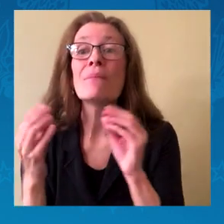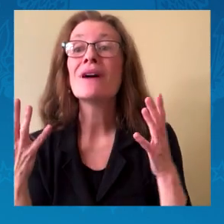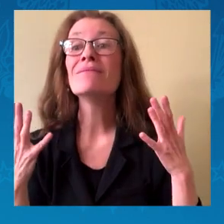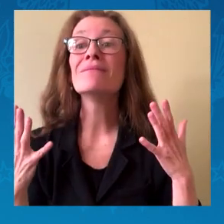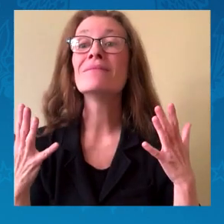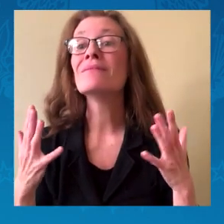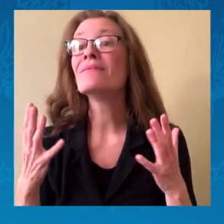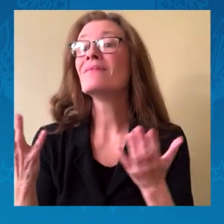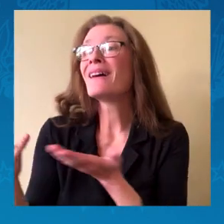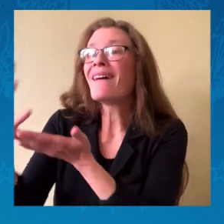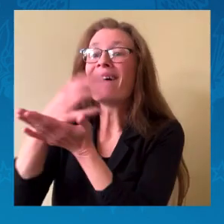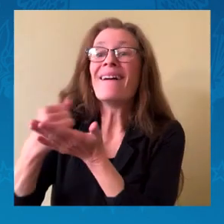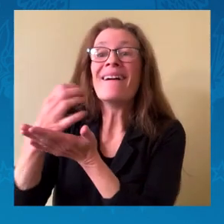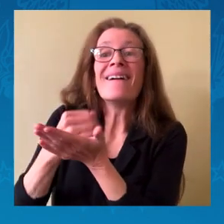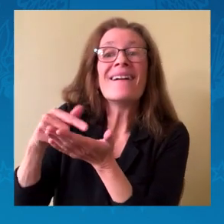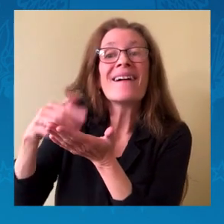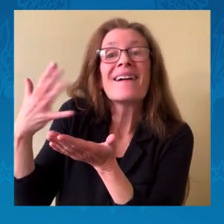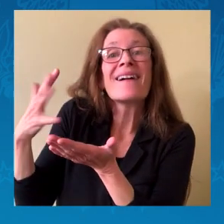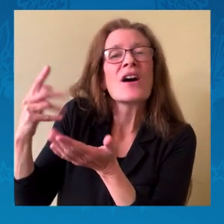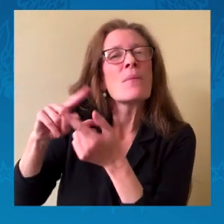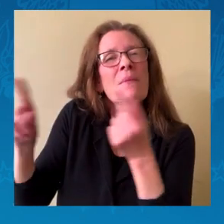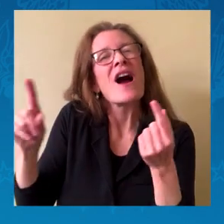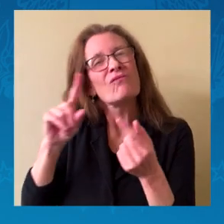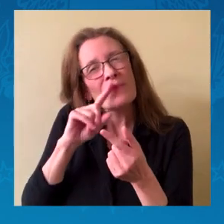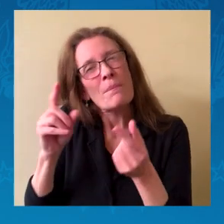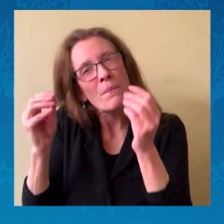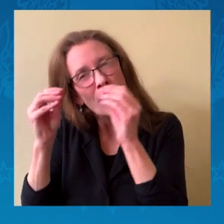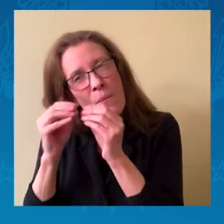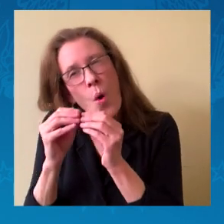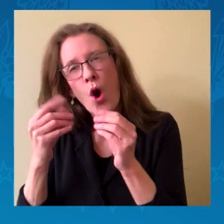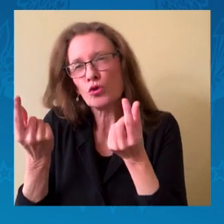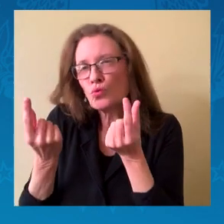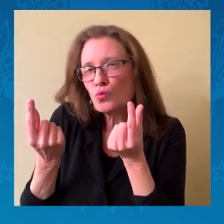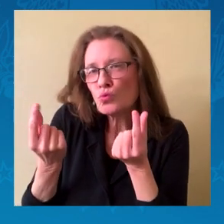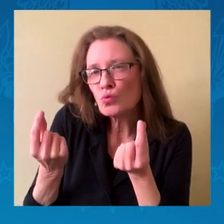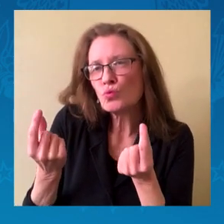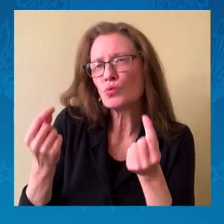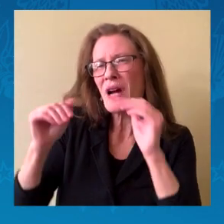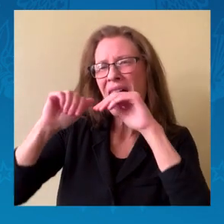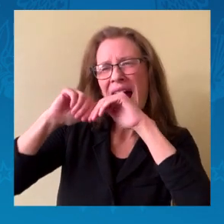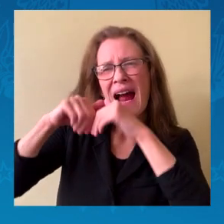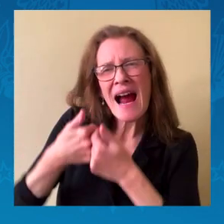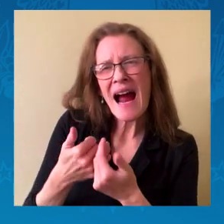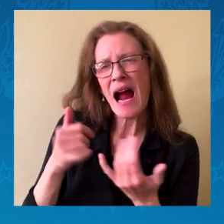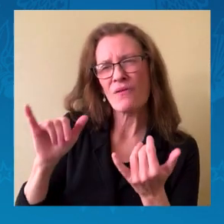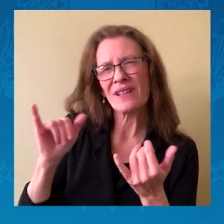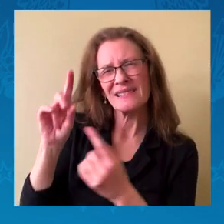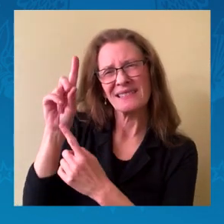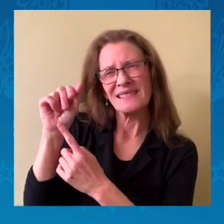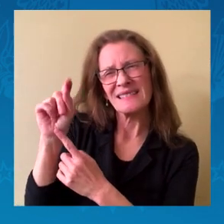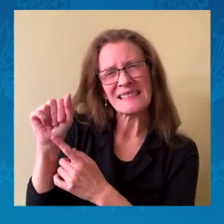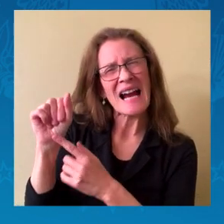but also what we must do more to make it accessible to a larger group of people